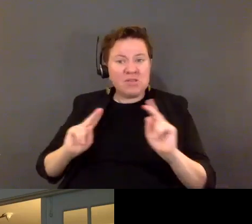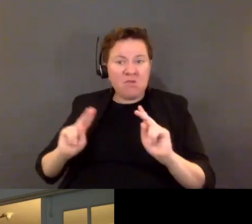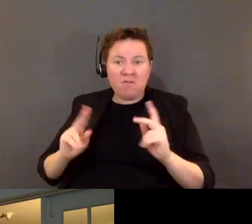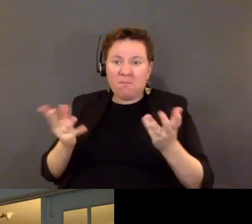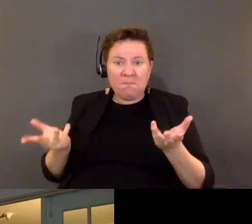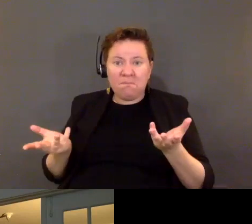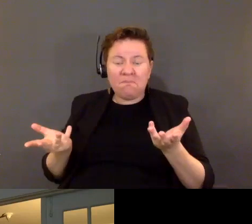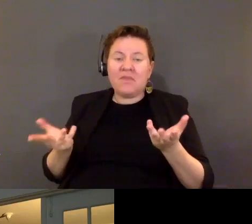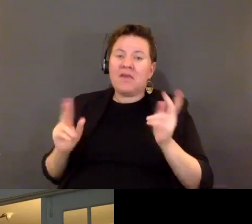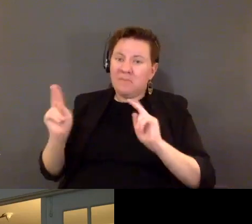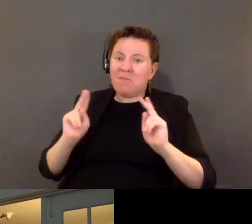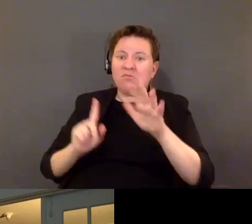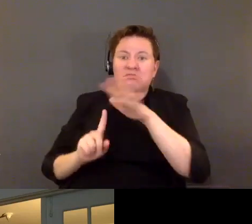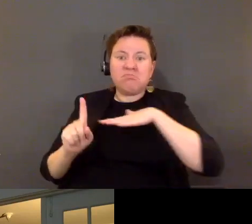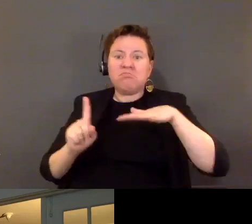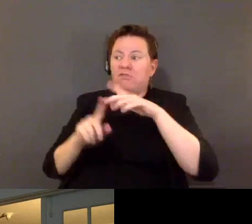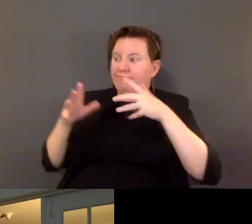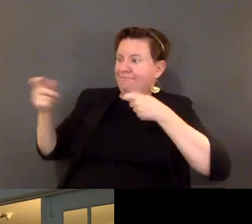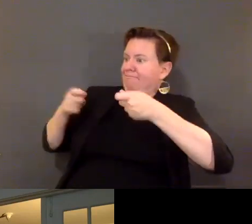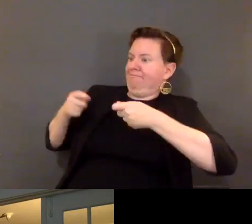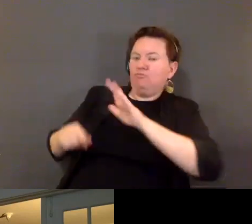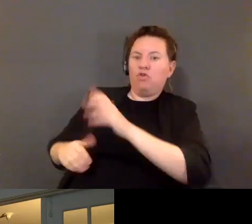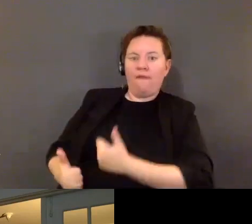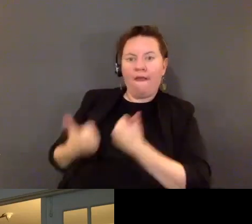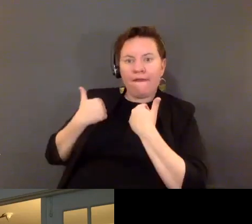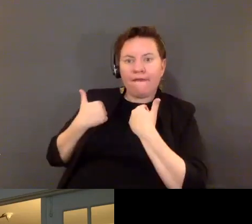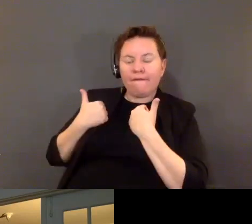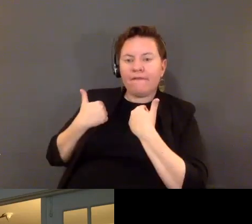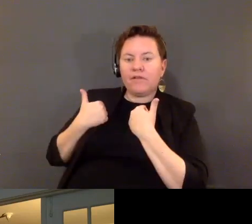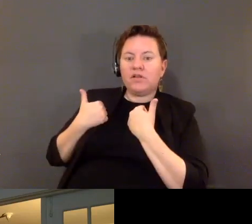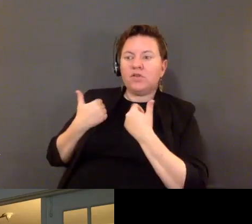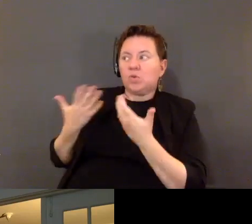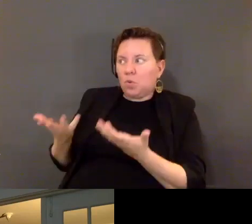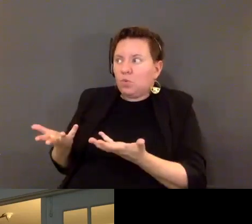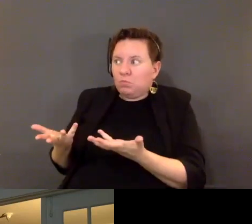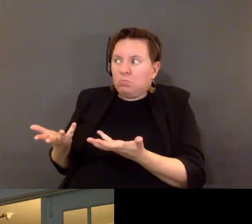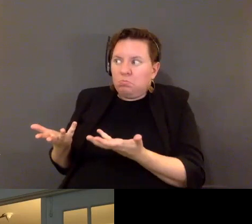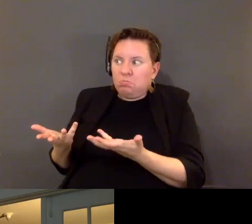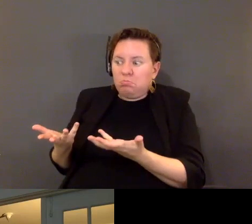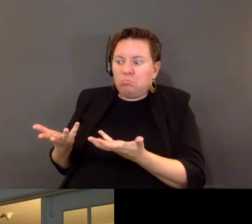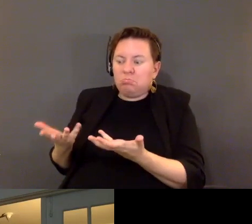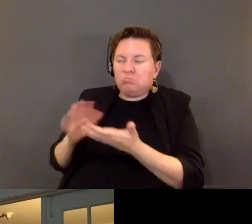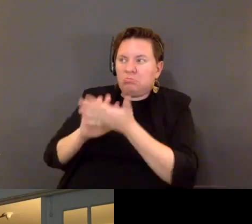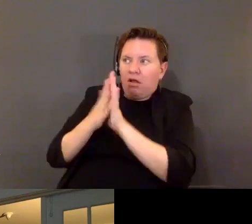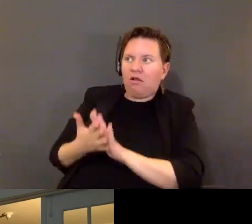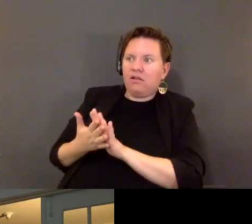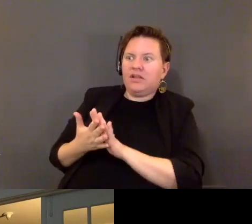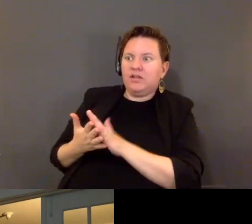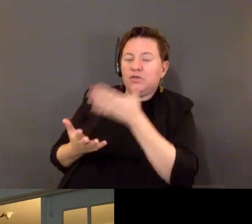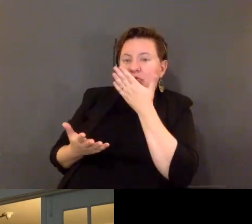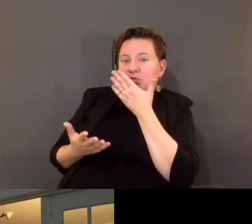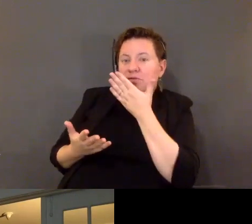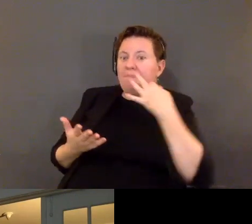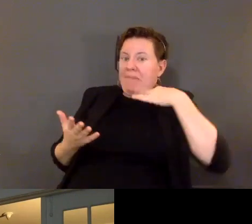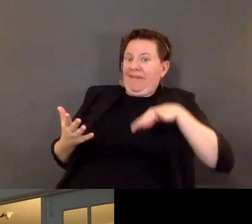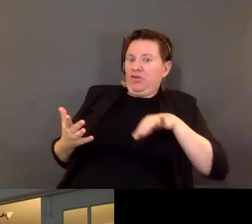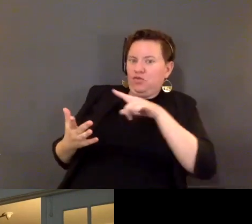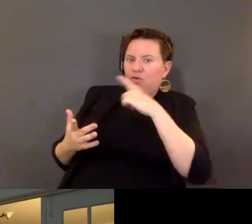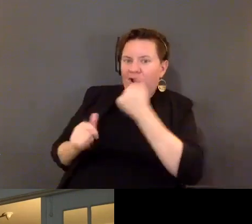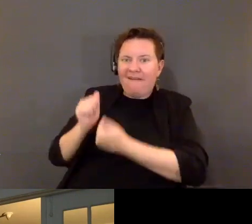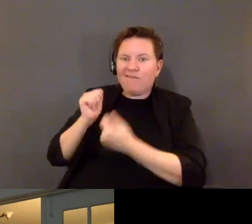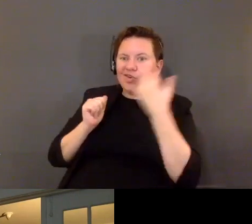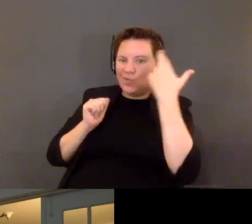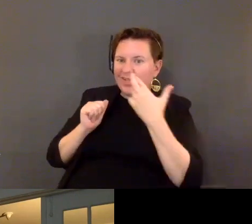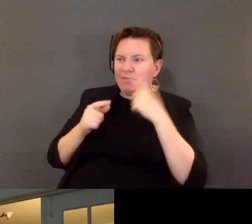people are in charge of your life and so it behooves you for every reason to be very aware of